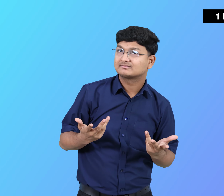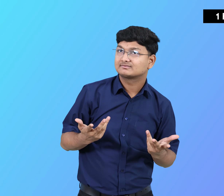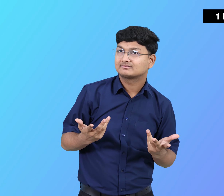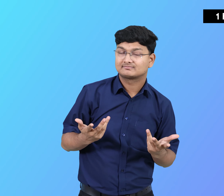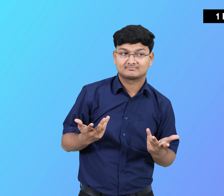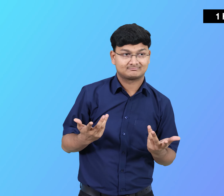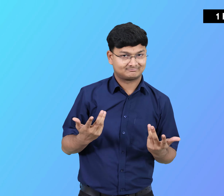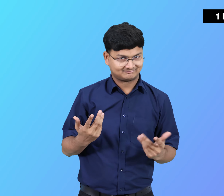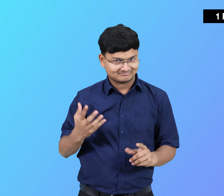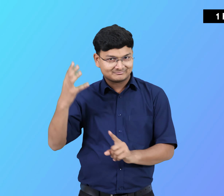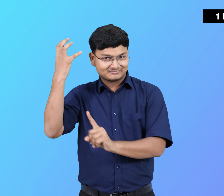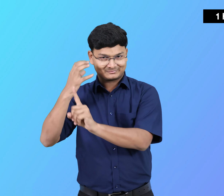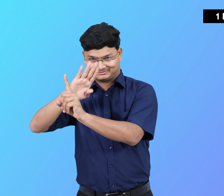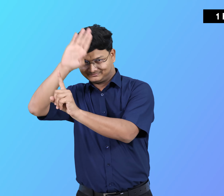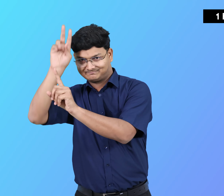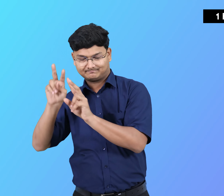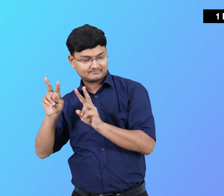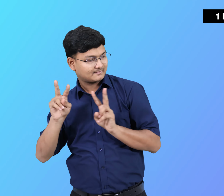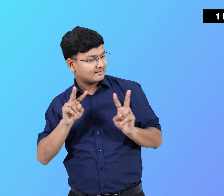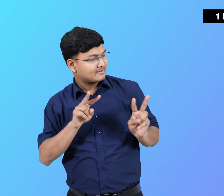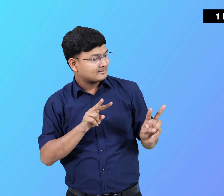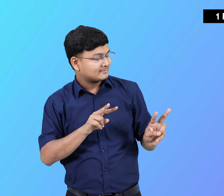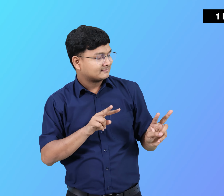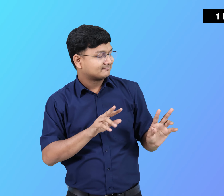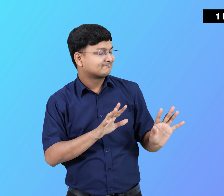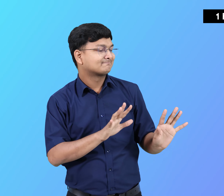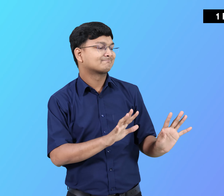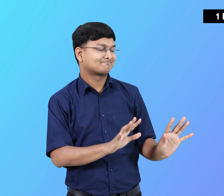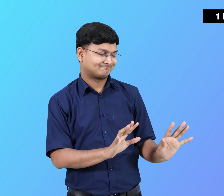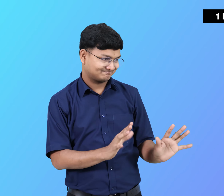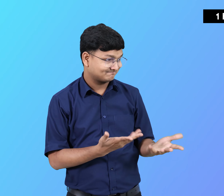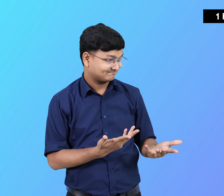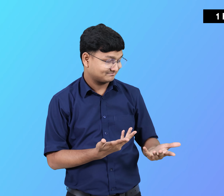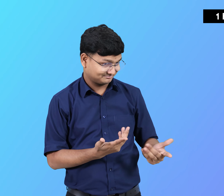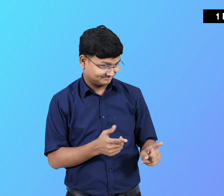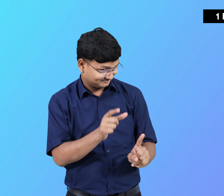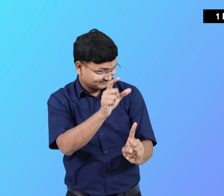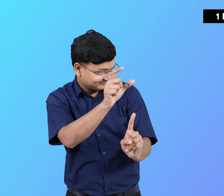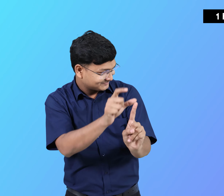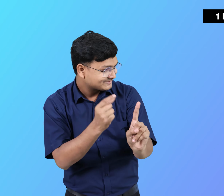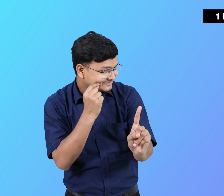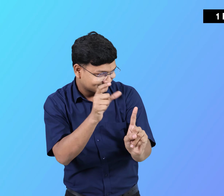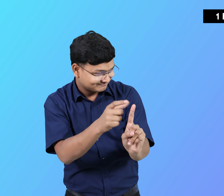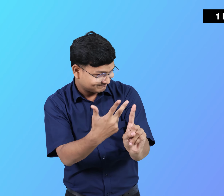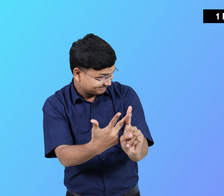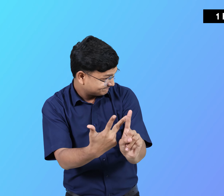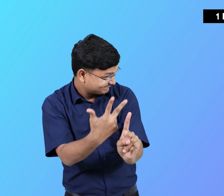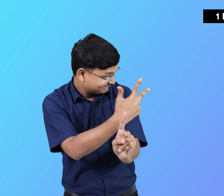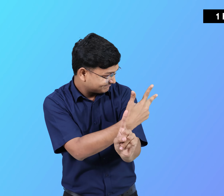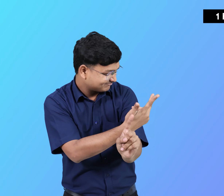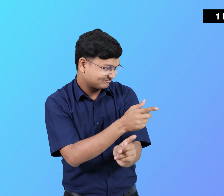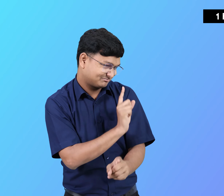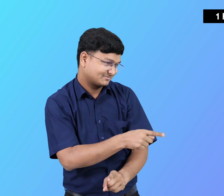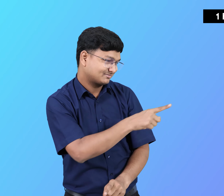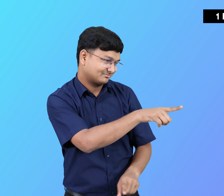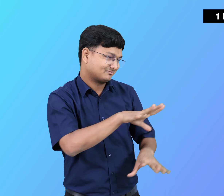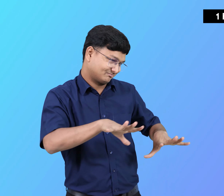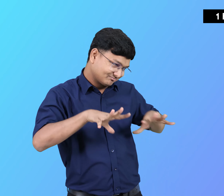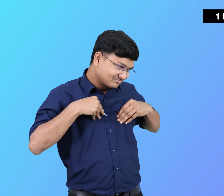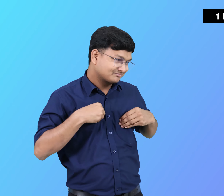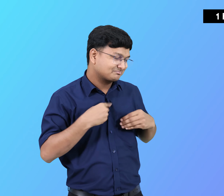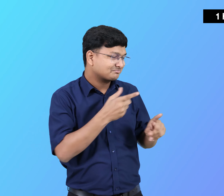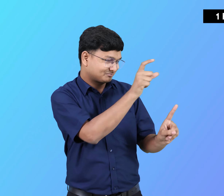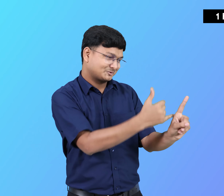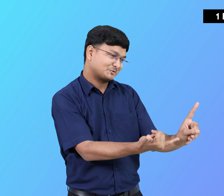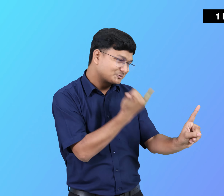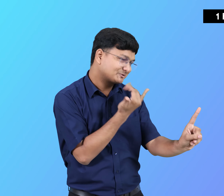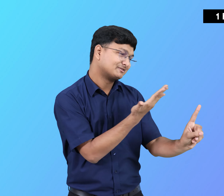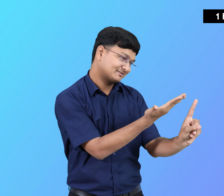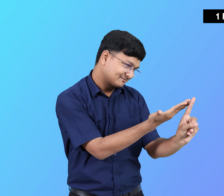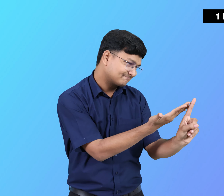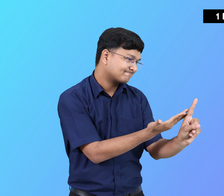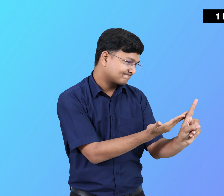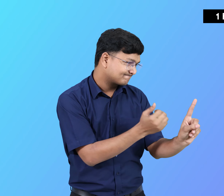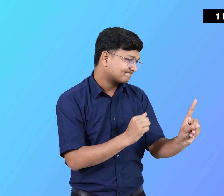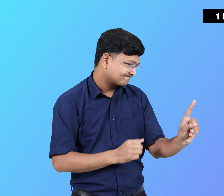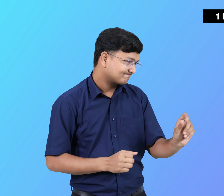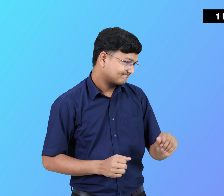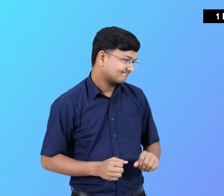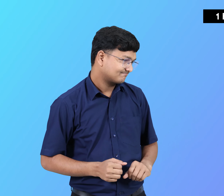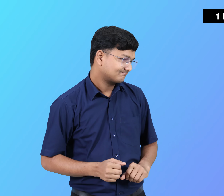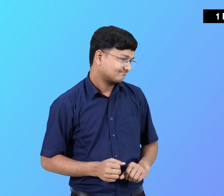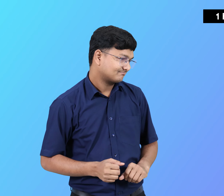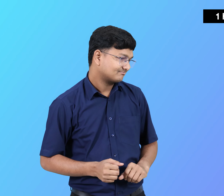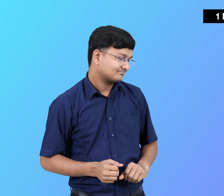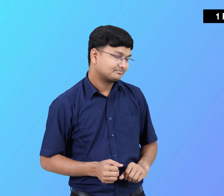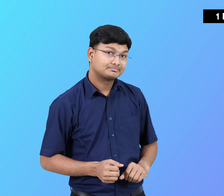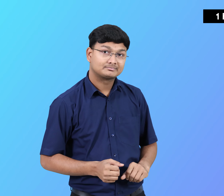The king of Israel answered, “You admitted that you are guilty, so you know the answer. You must do what the man said.”